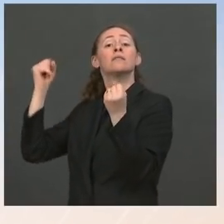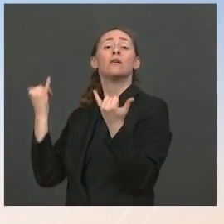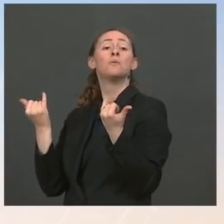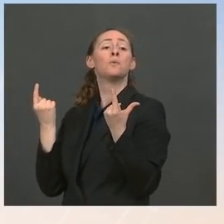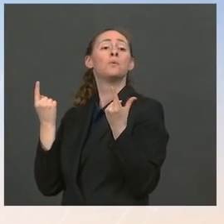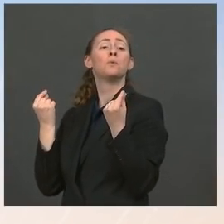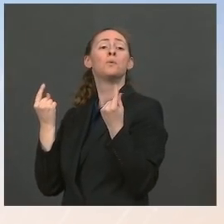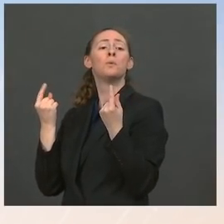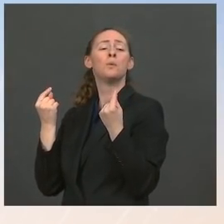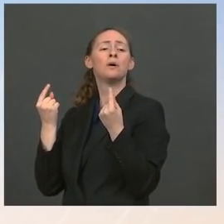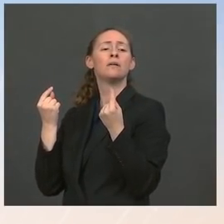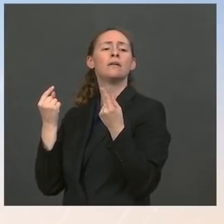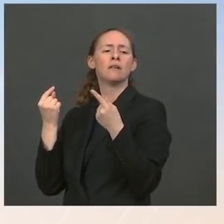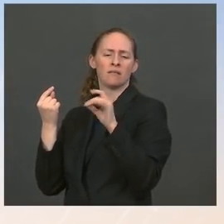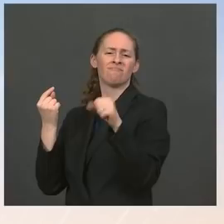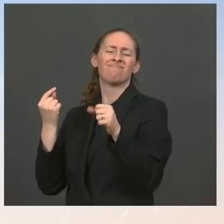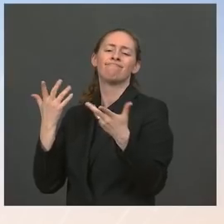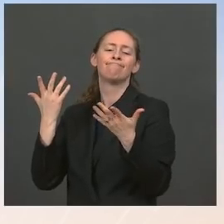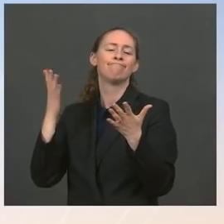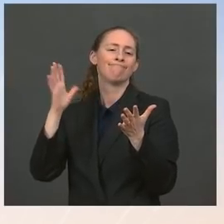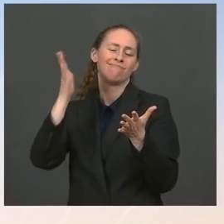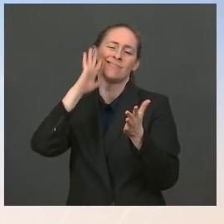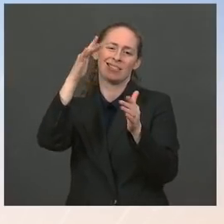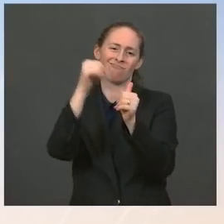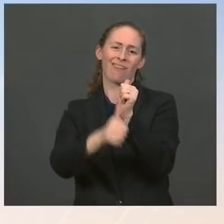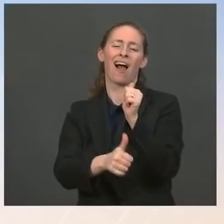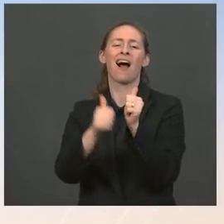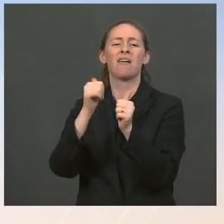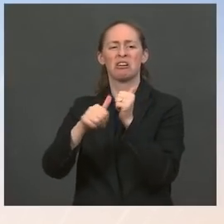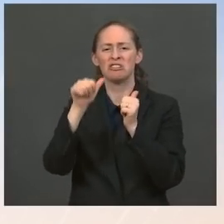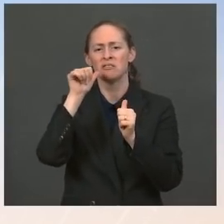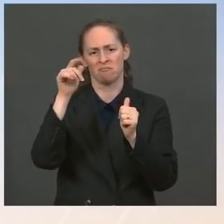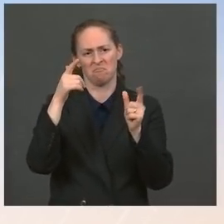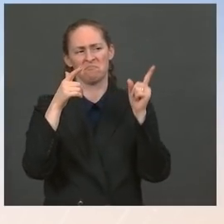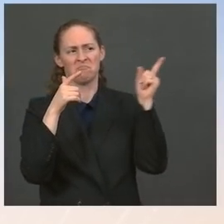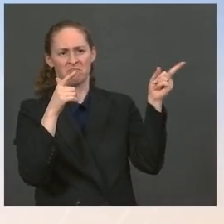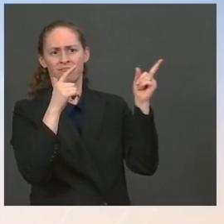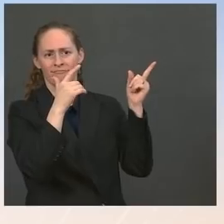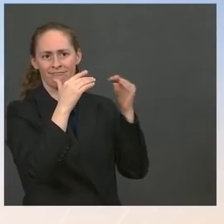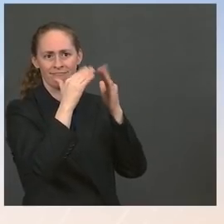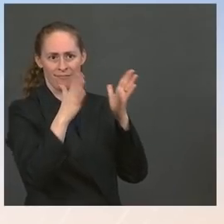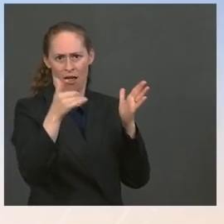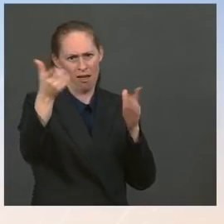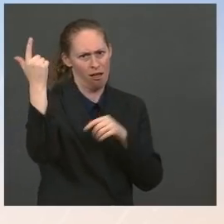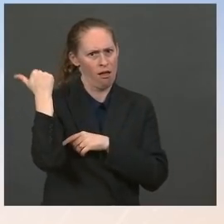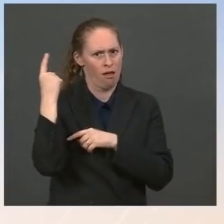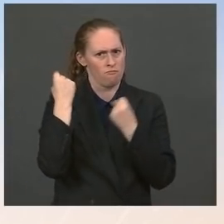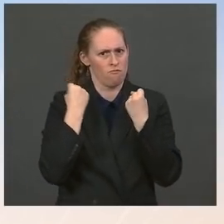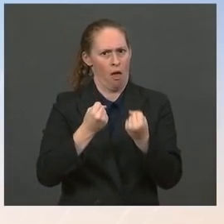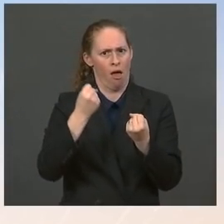I think it's also no secret how I feel about family leave and how the President does, which is why, you know, he proposed it, I think campaigned on it,